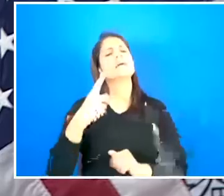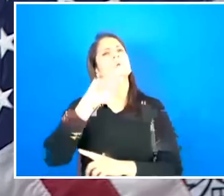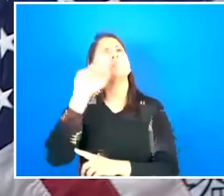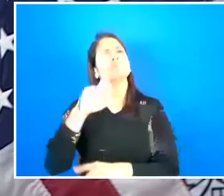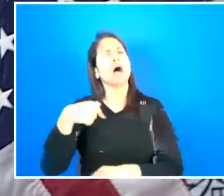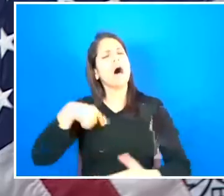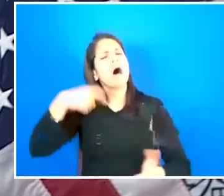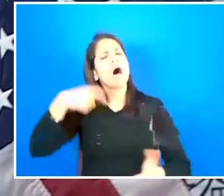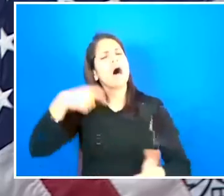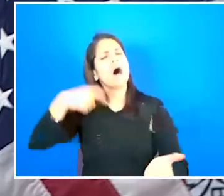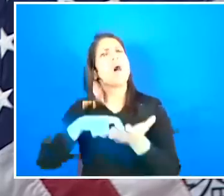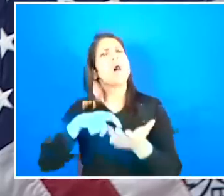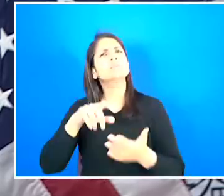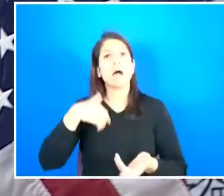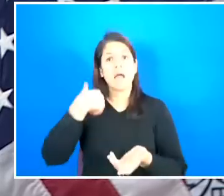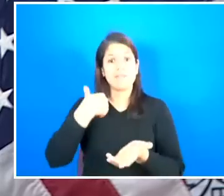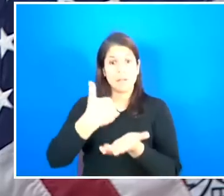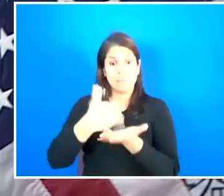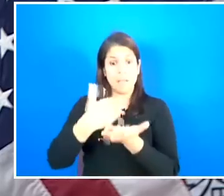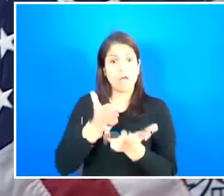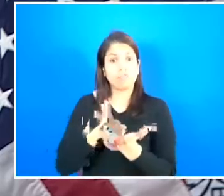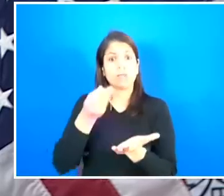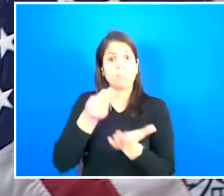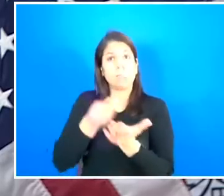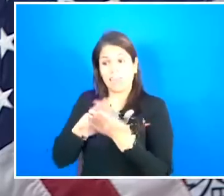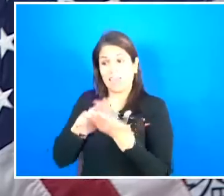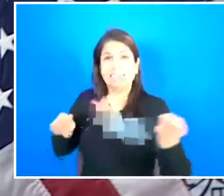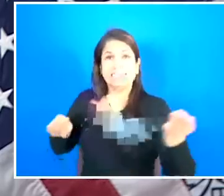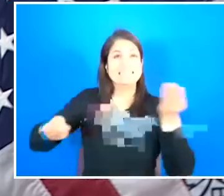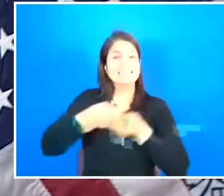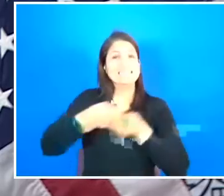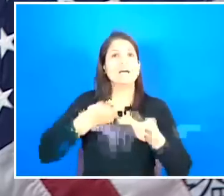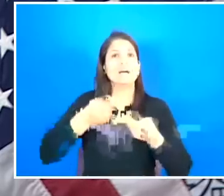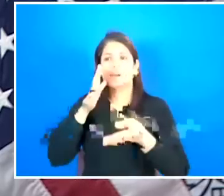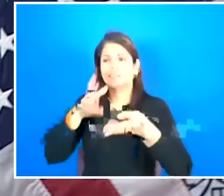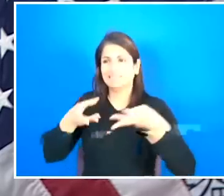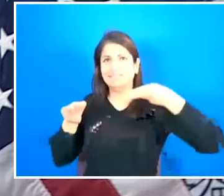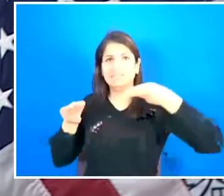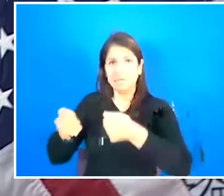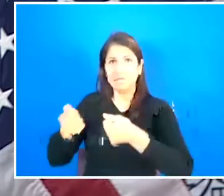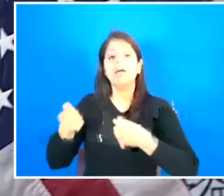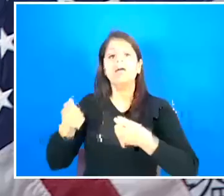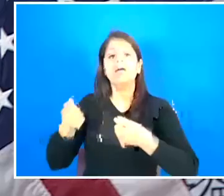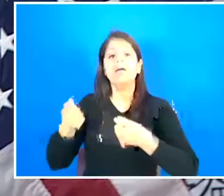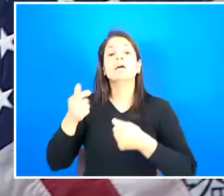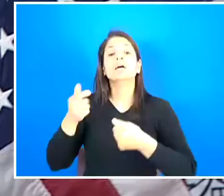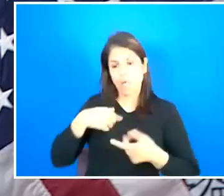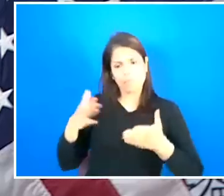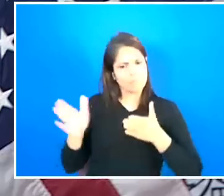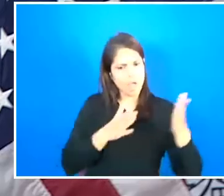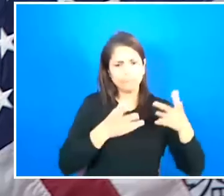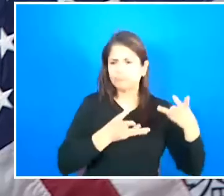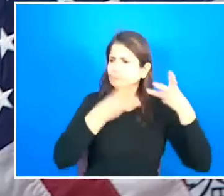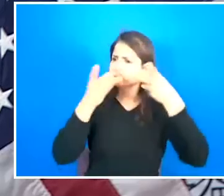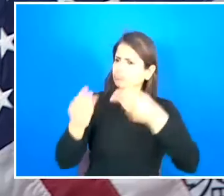QUESTIONS. THE LAST PIECE, I DON'T THINK -- I MEAN, LOOK, WE'RE ALL PAINED THAT